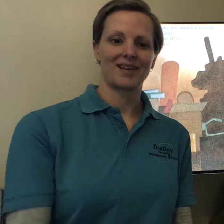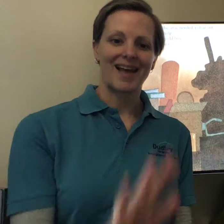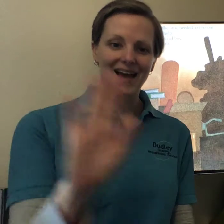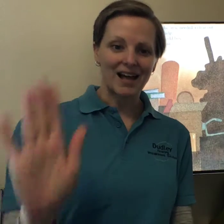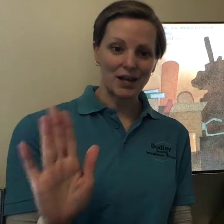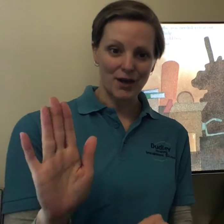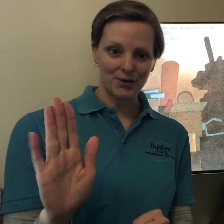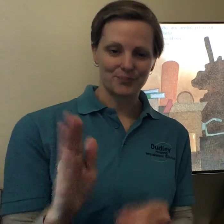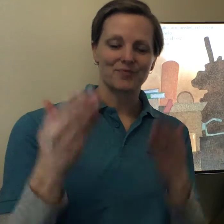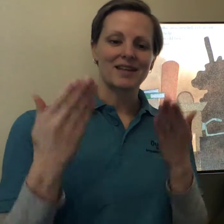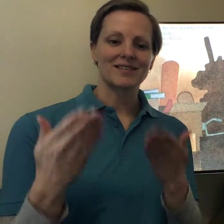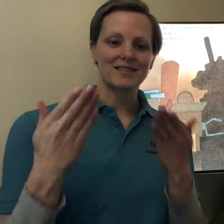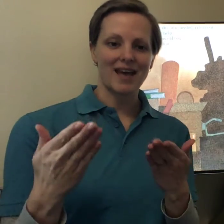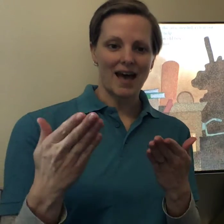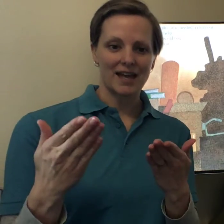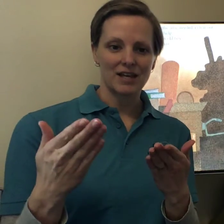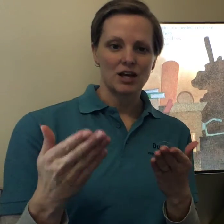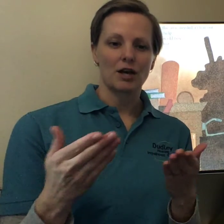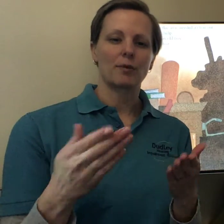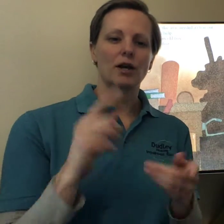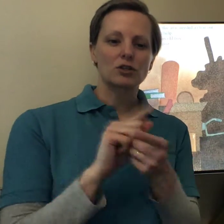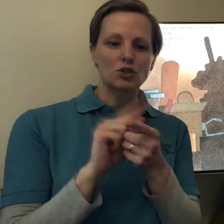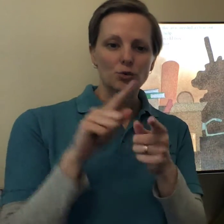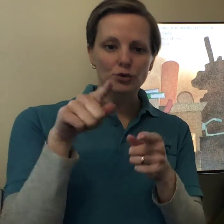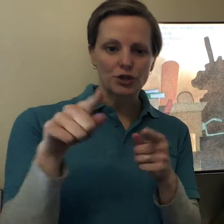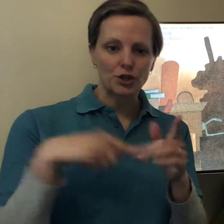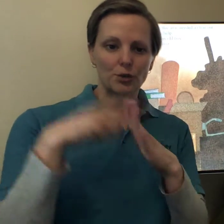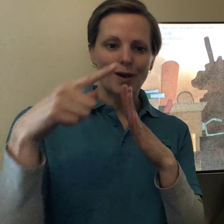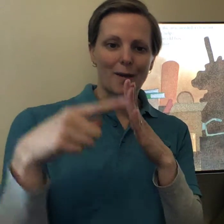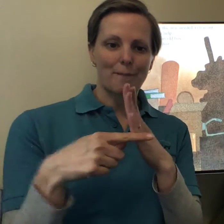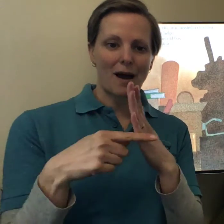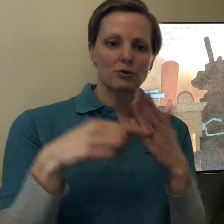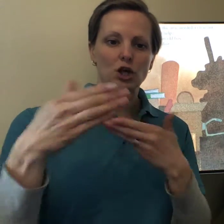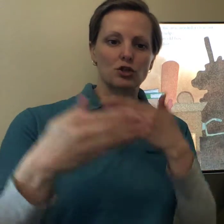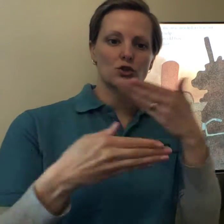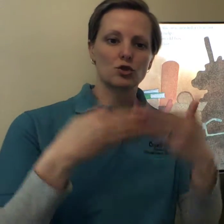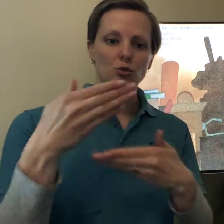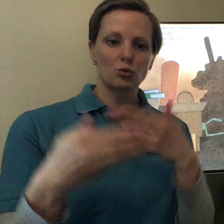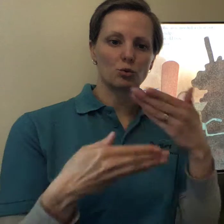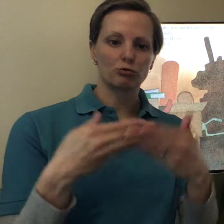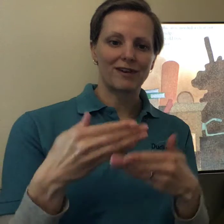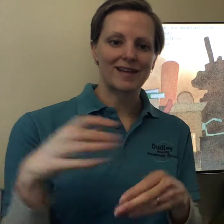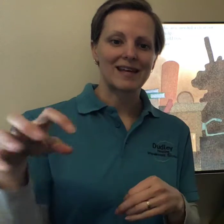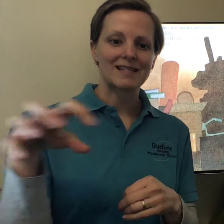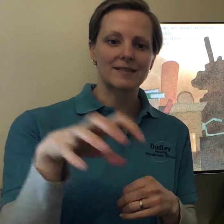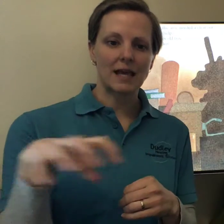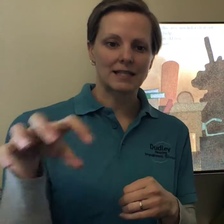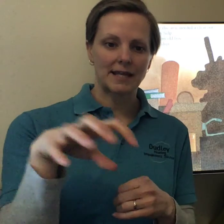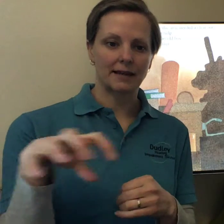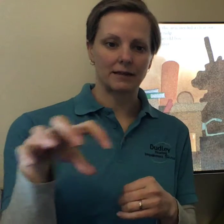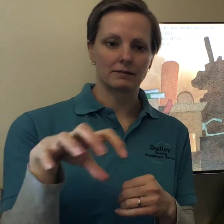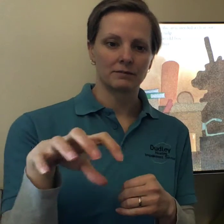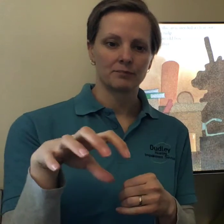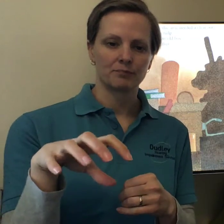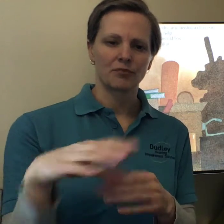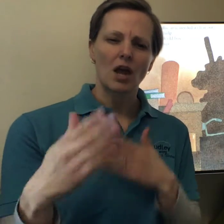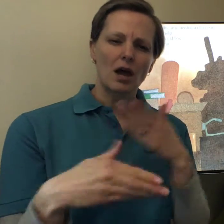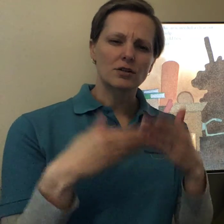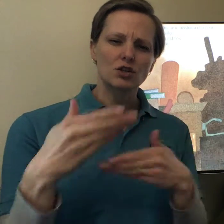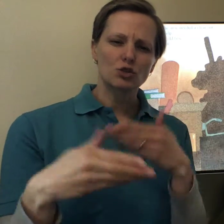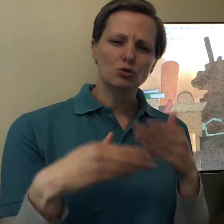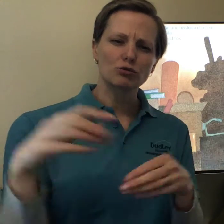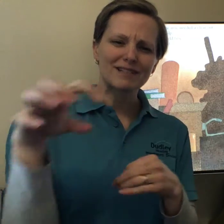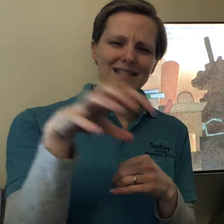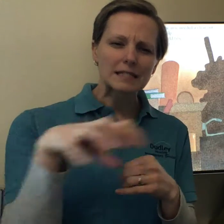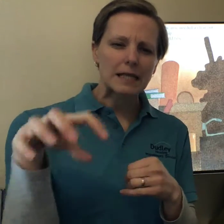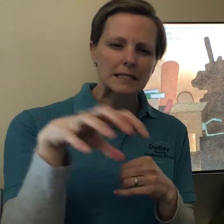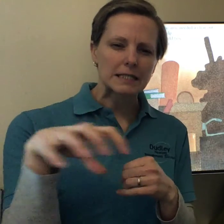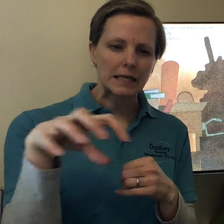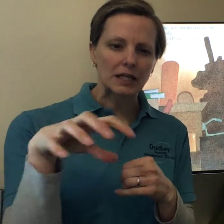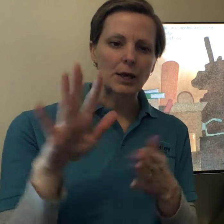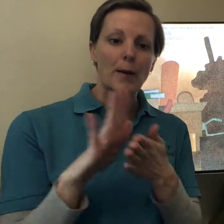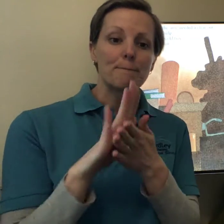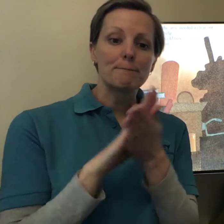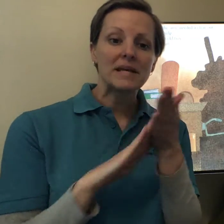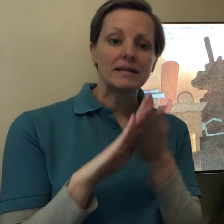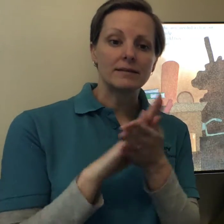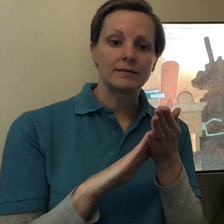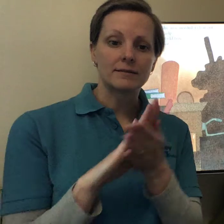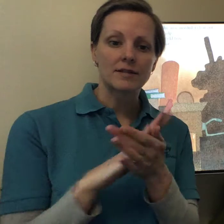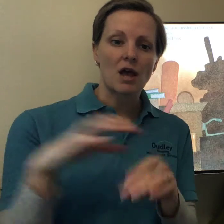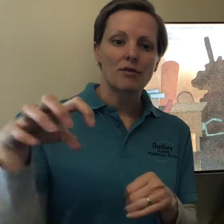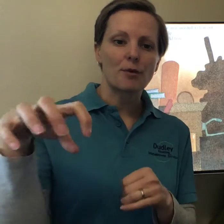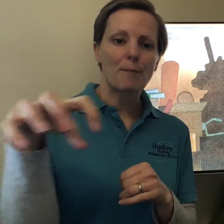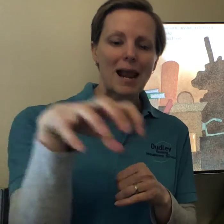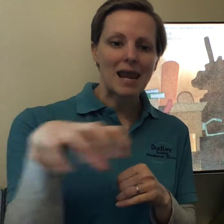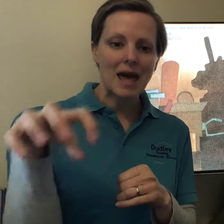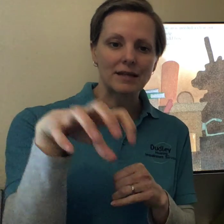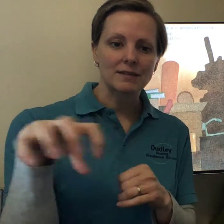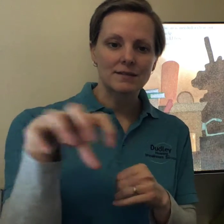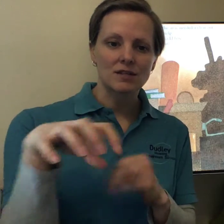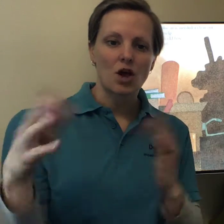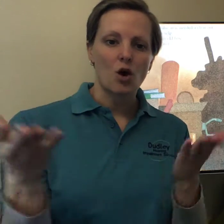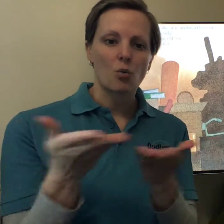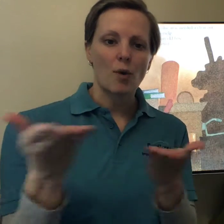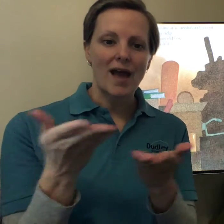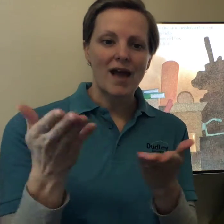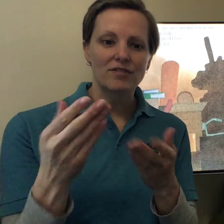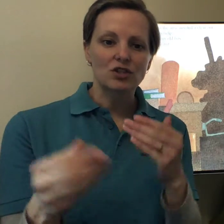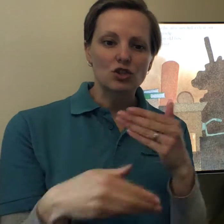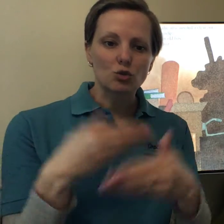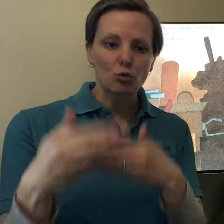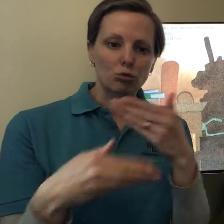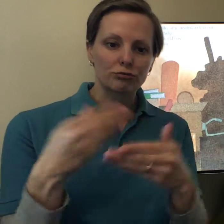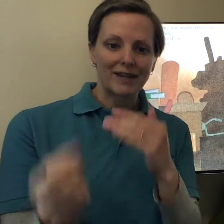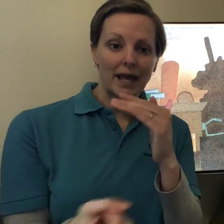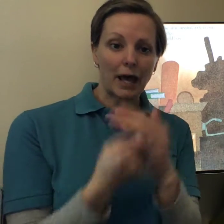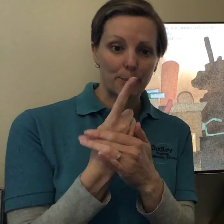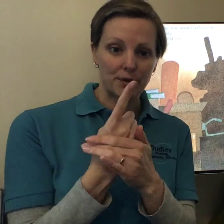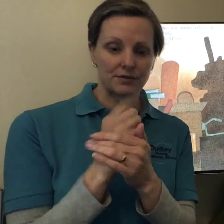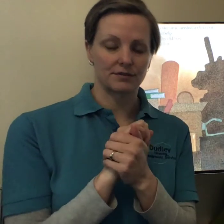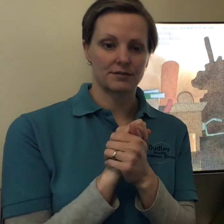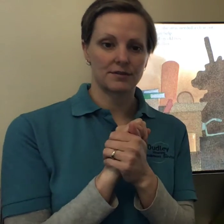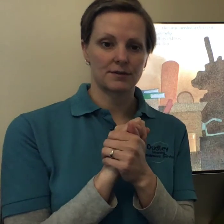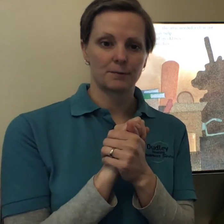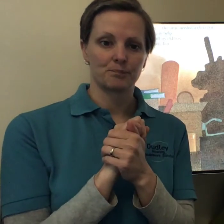Hello. Today I'm going to talk to you about a story setting. A story setting means the place where the story happens.